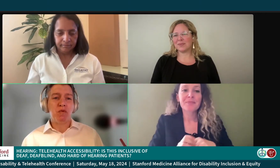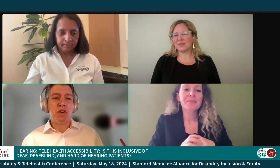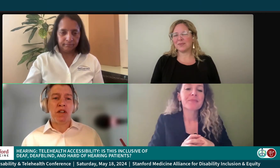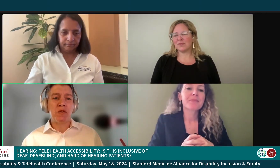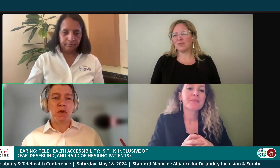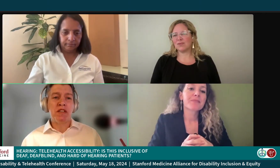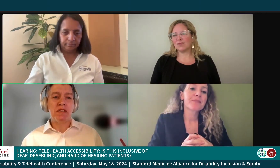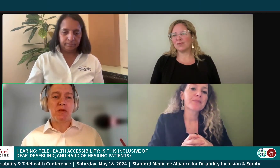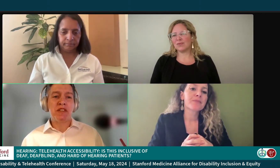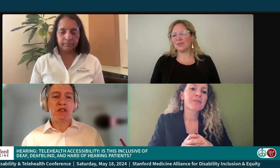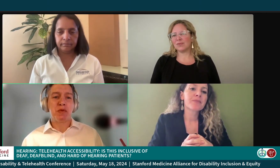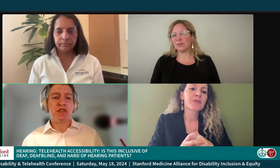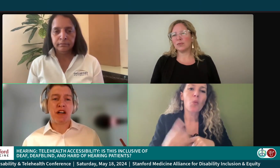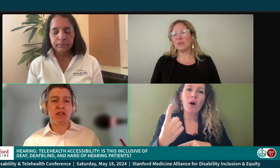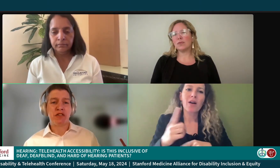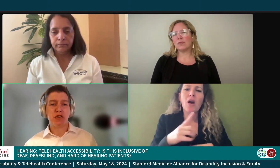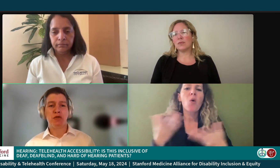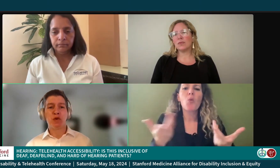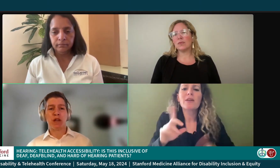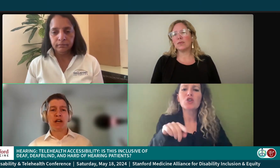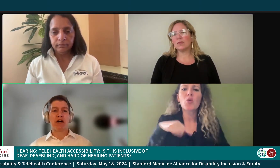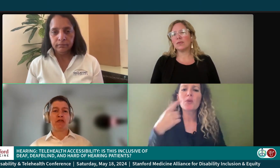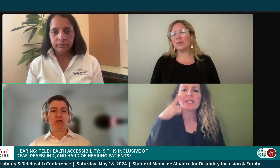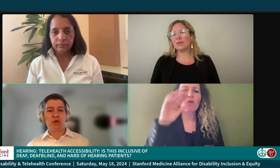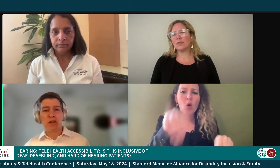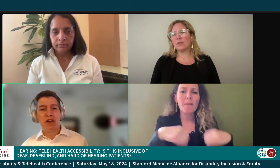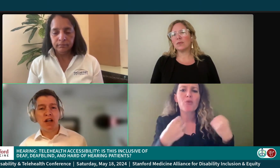One is, what is the risk of providers over relying on virtual and not